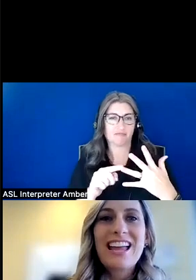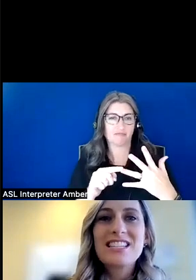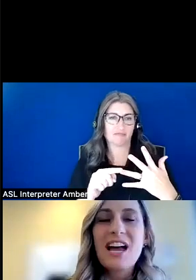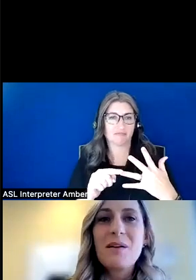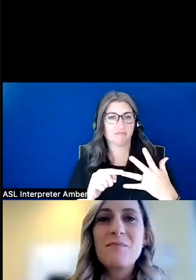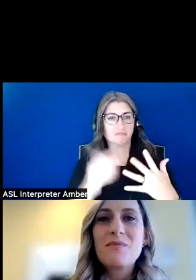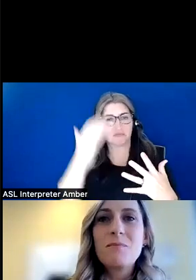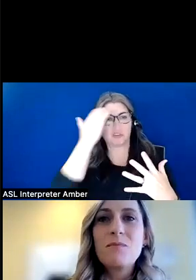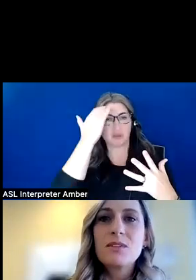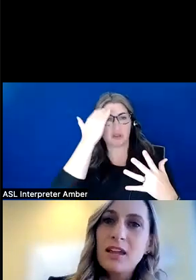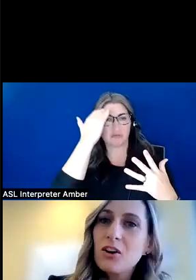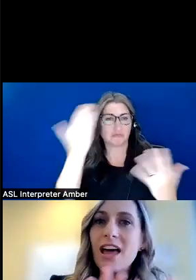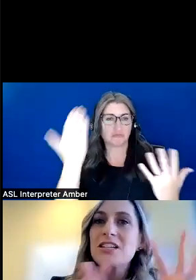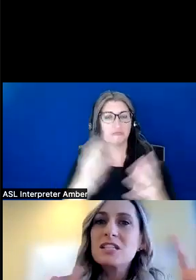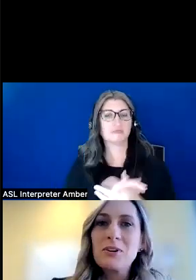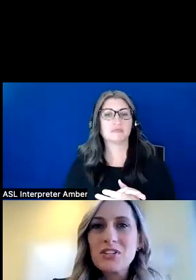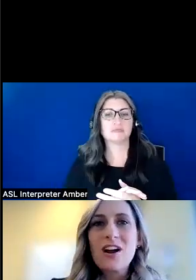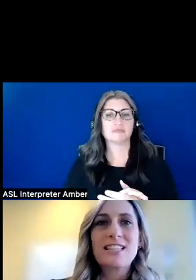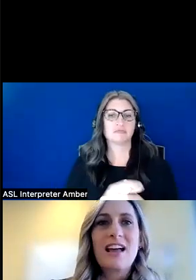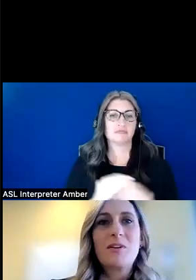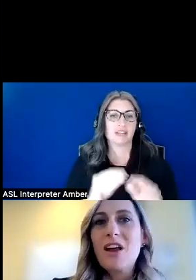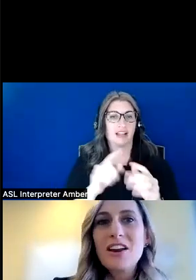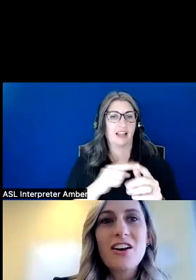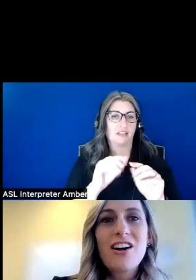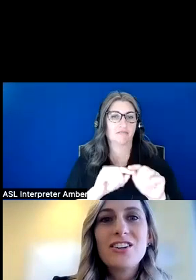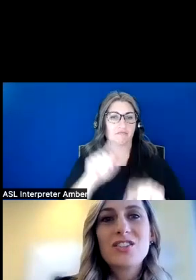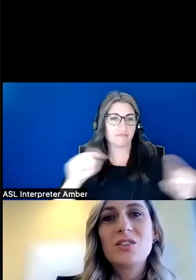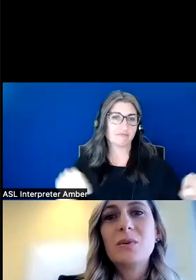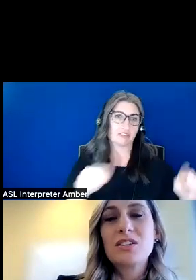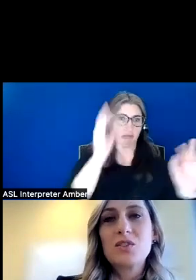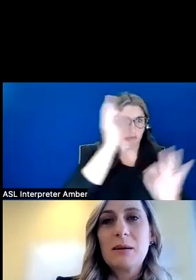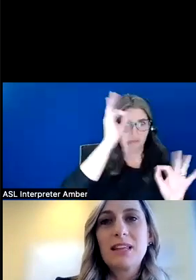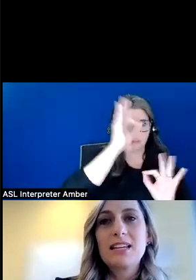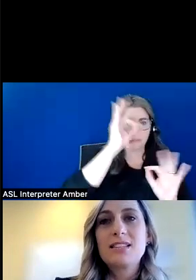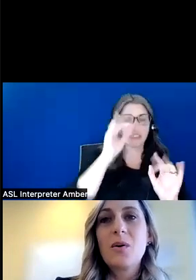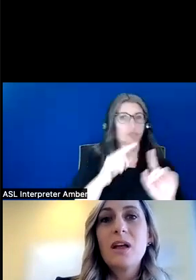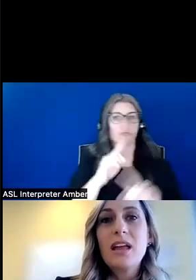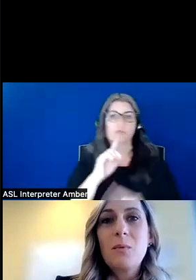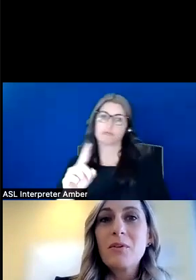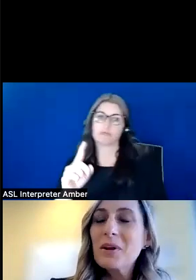Then you're kind of dispersed across that, from not at all to extremely, so we have a